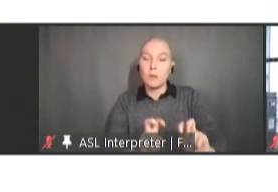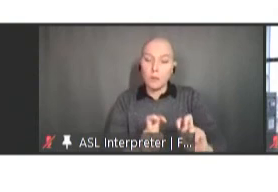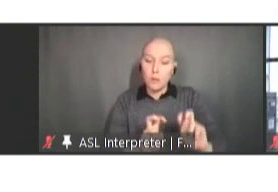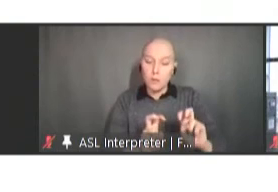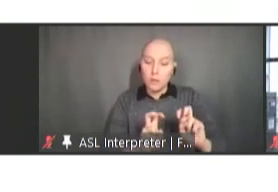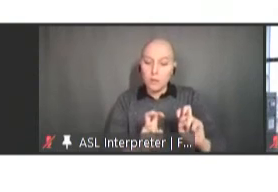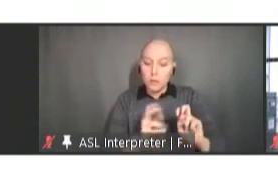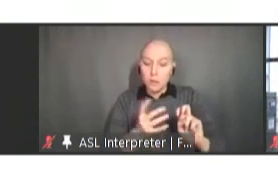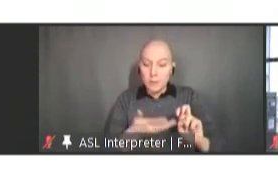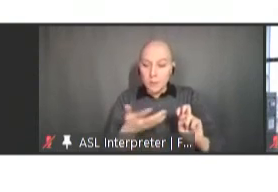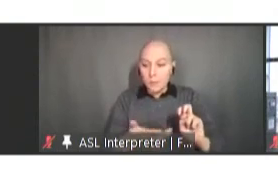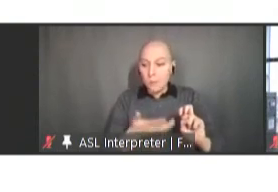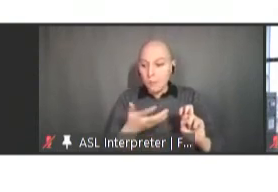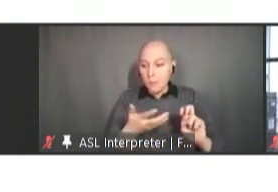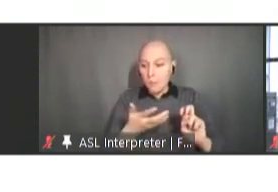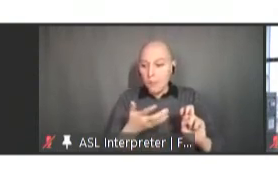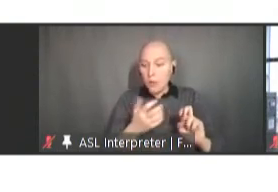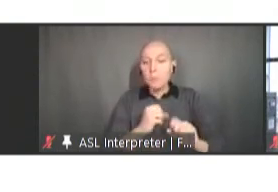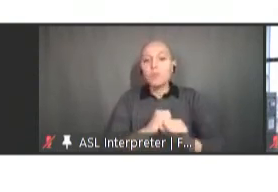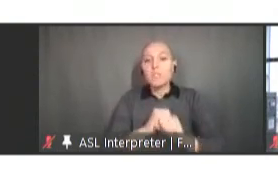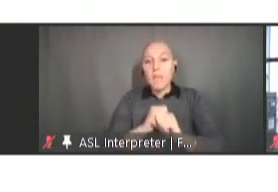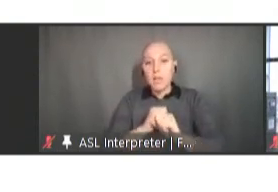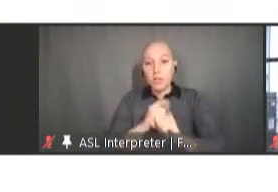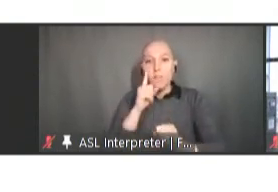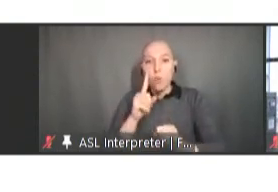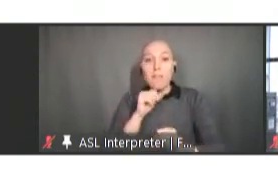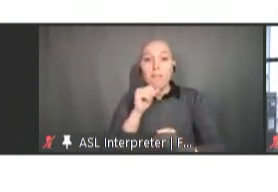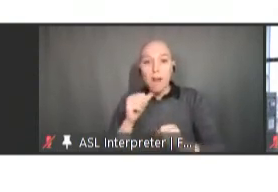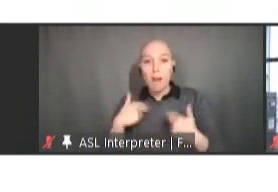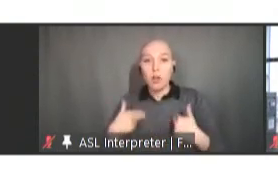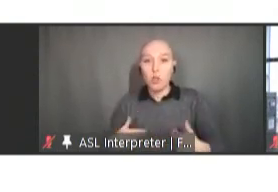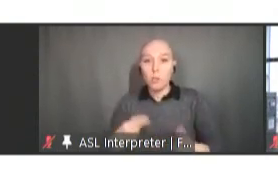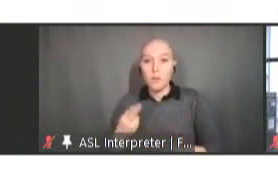protection of the nonhuman primates following the year, there is a lot about the T cell,